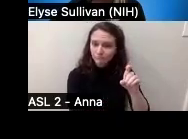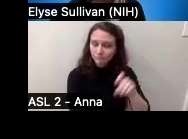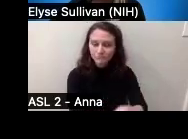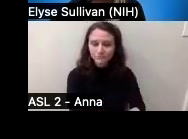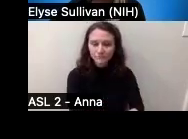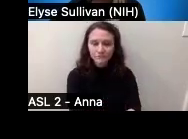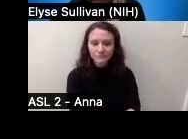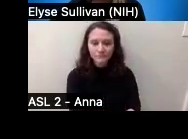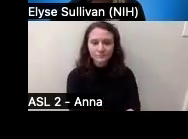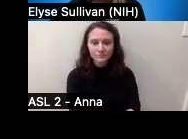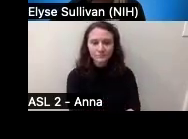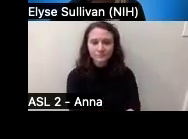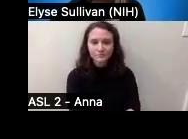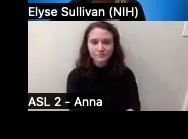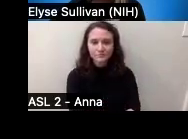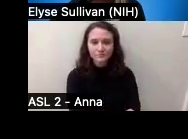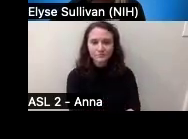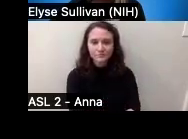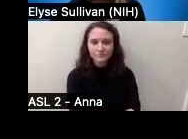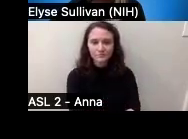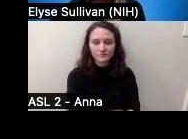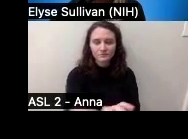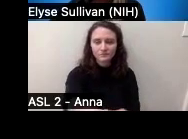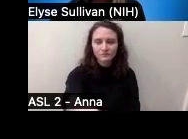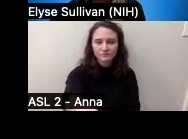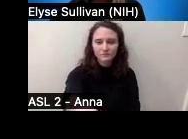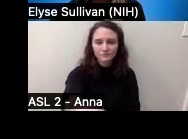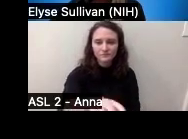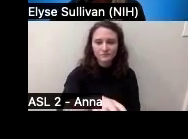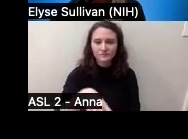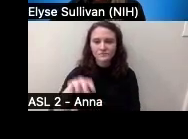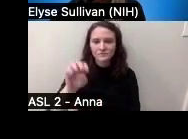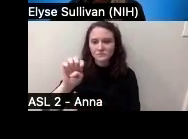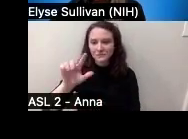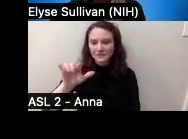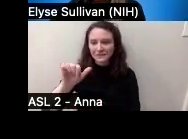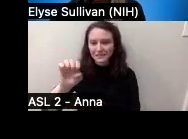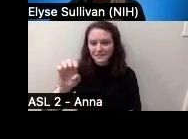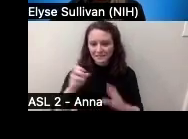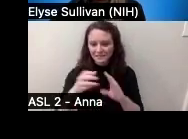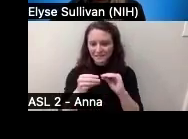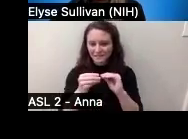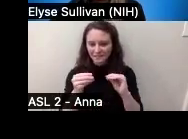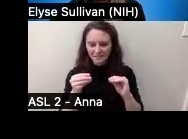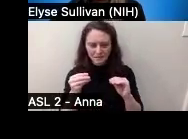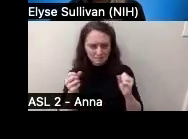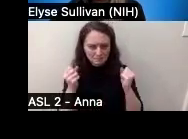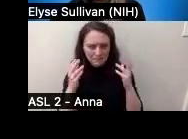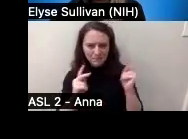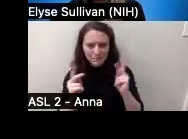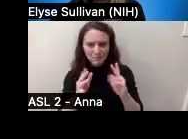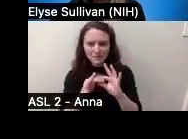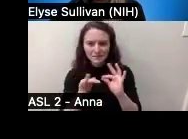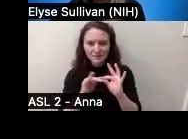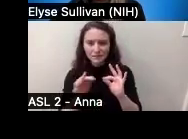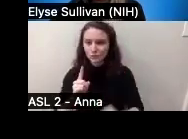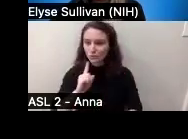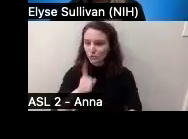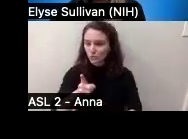Elyse Sullivan, PhD: We've got a little bit of a mixed bag here, Crystal. So we've got a lot of trues, but I see some false as well.